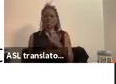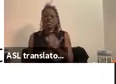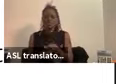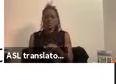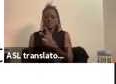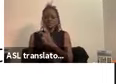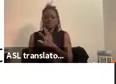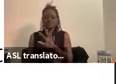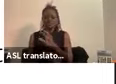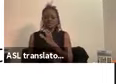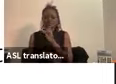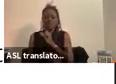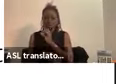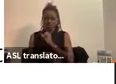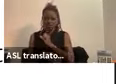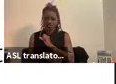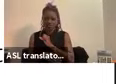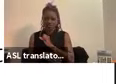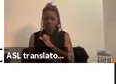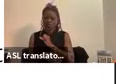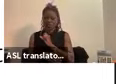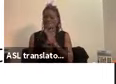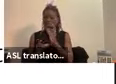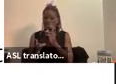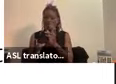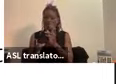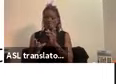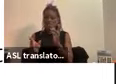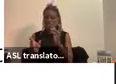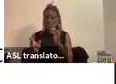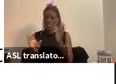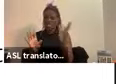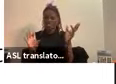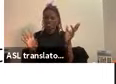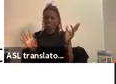Over the course of the entire pandemic, this age group tended to account for the